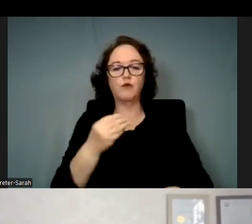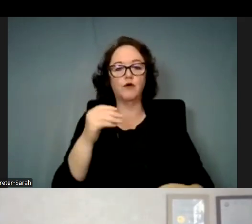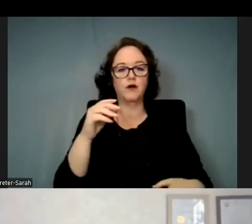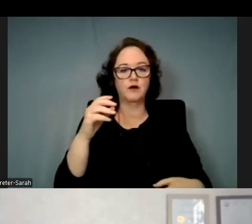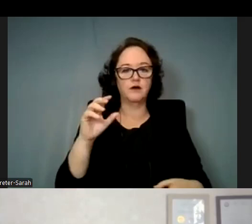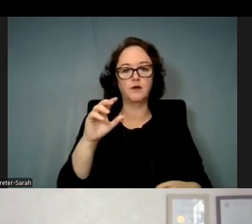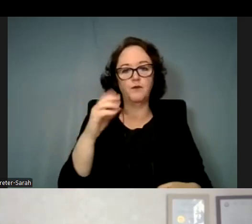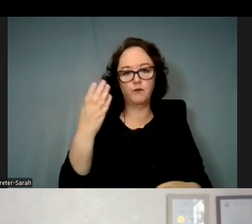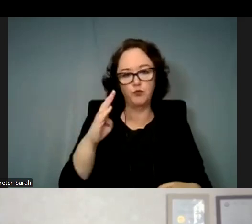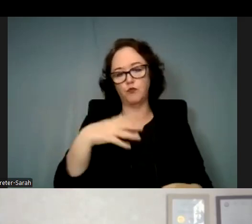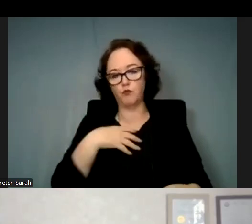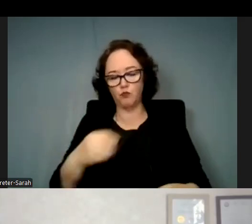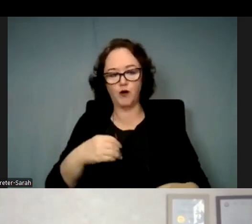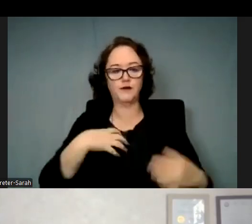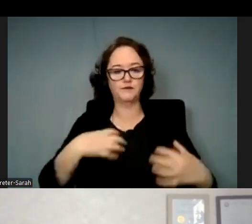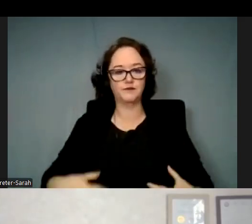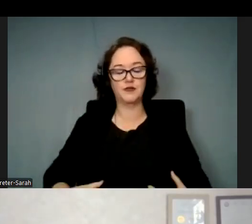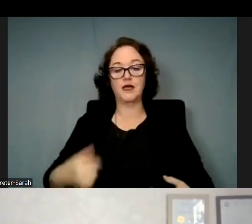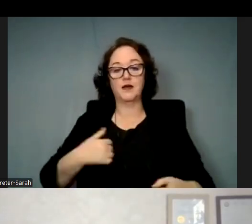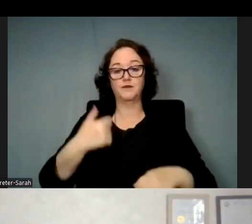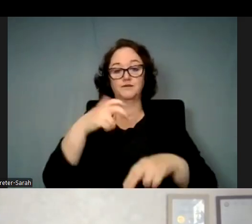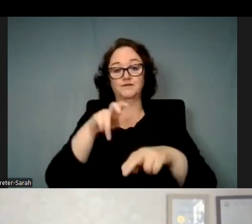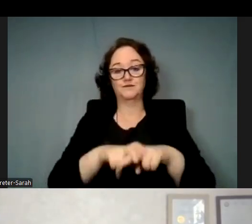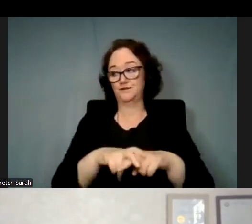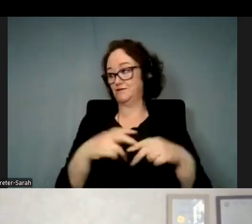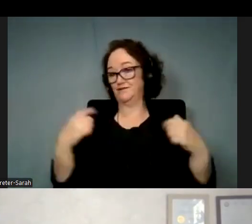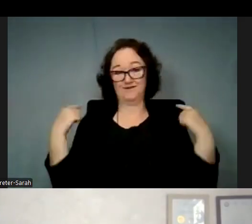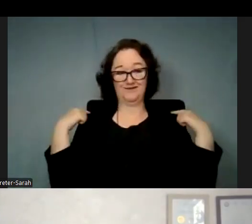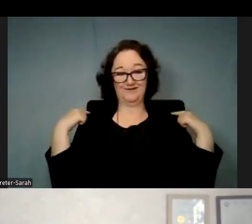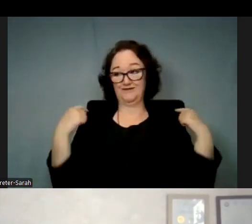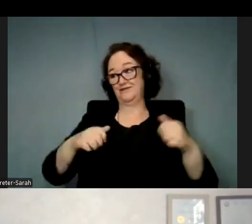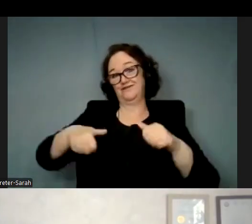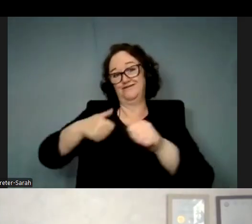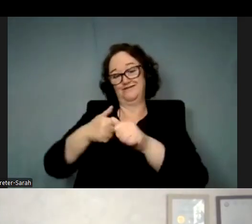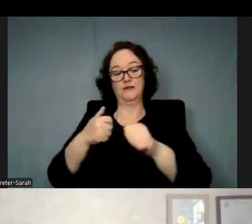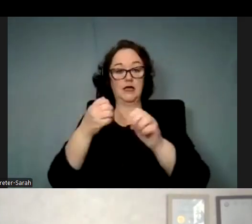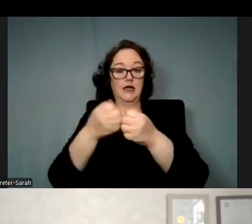and in the background is a cabinet, and then some art and